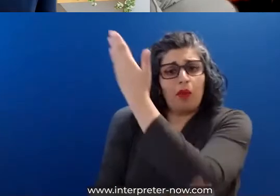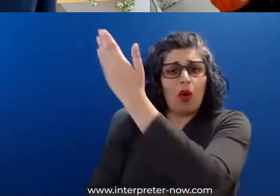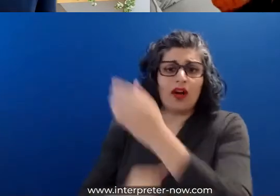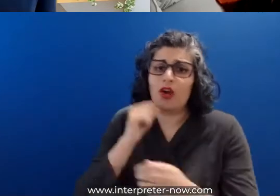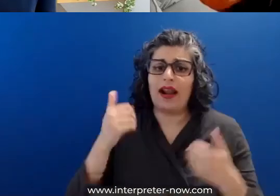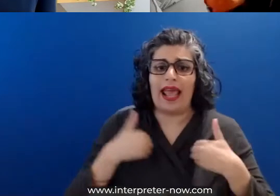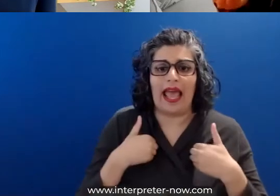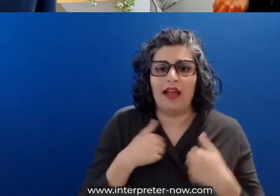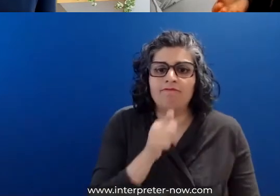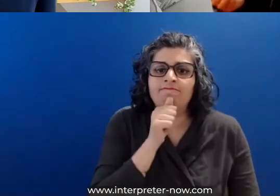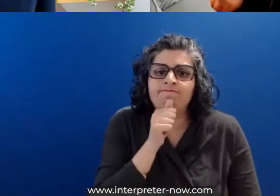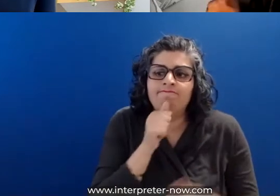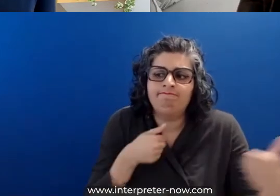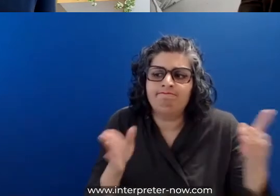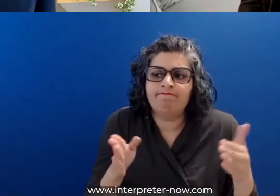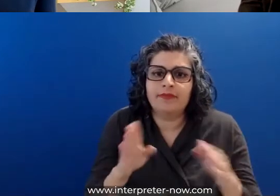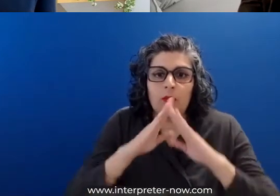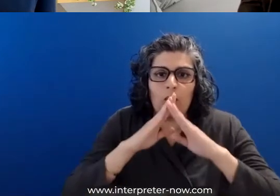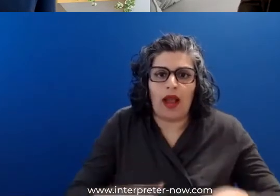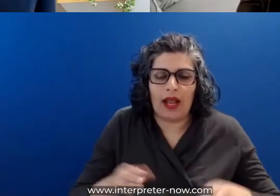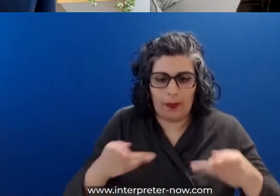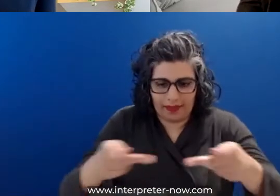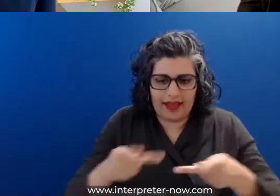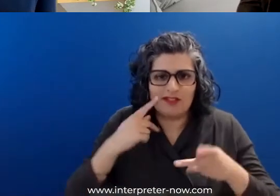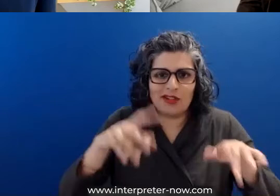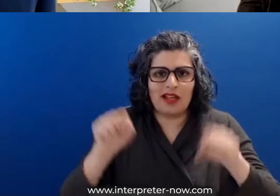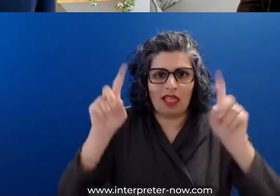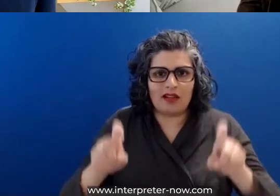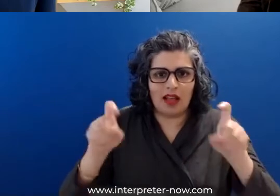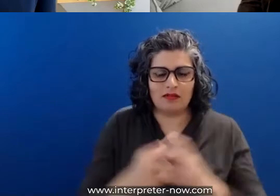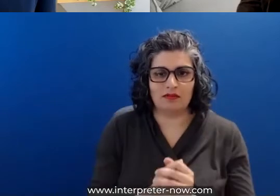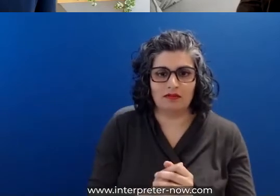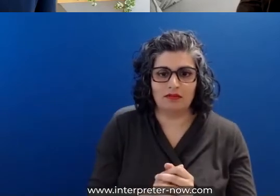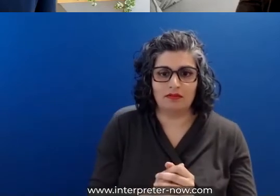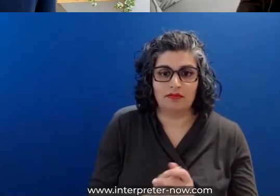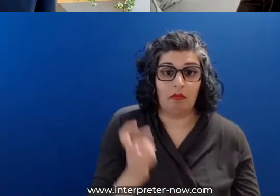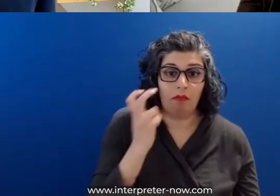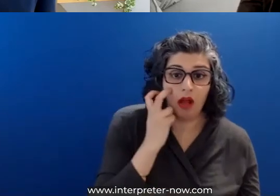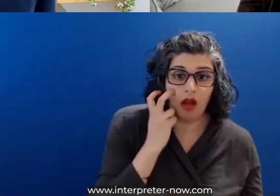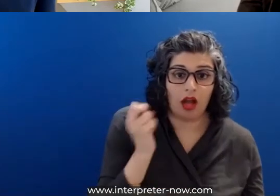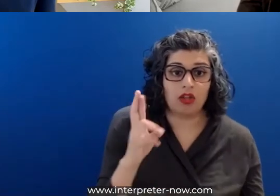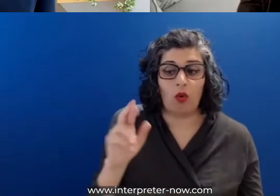private or quiet space to take their test. Test-takers who are blind or autistic and